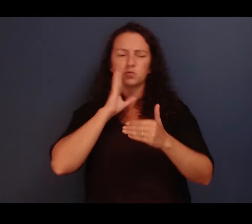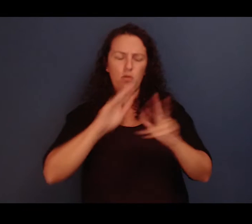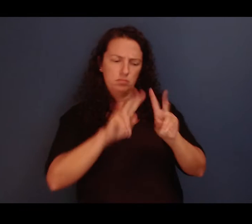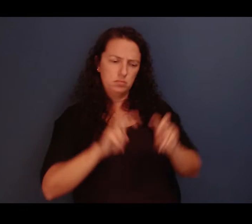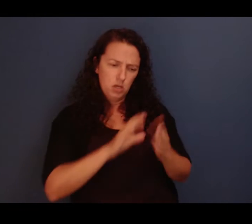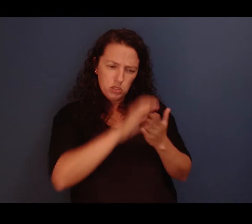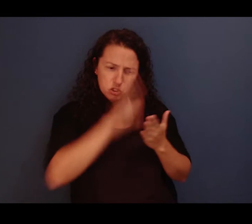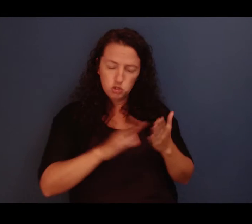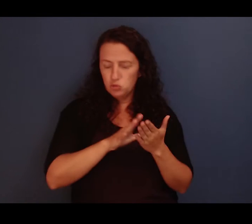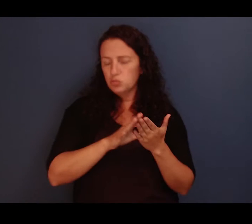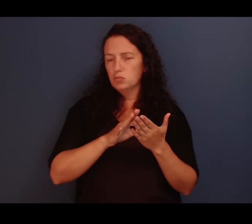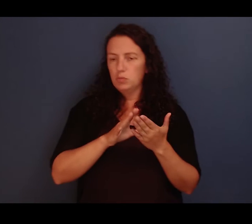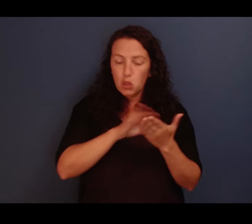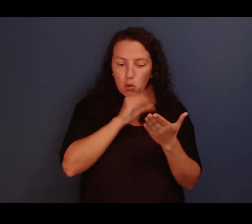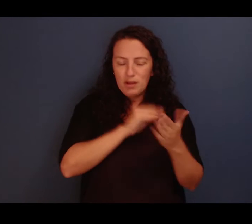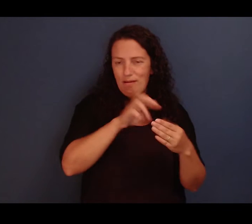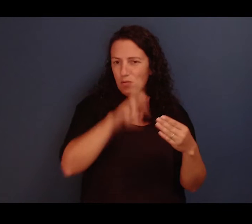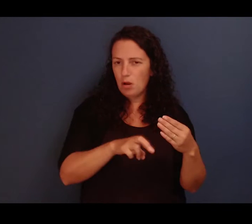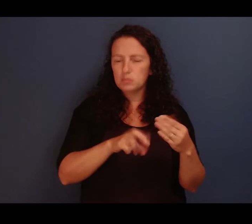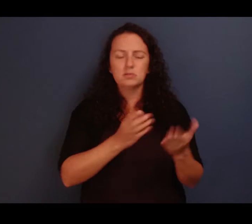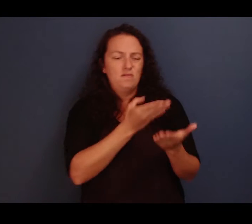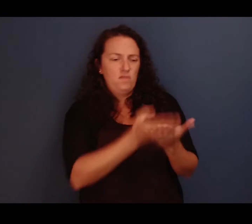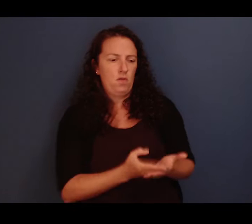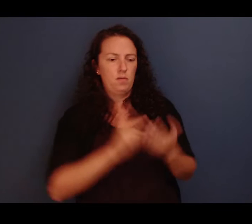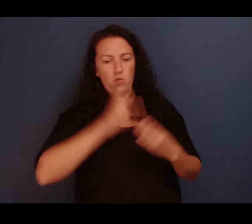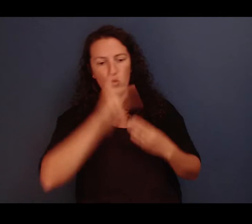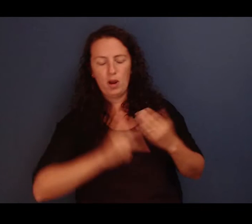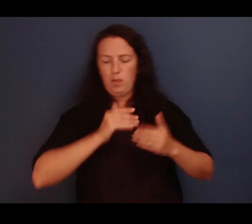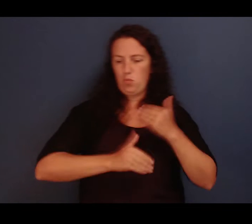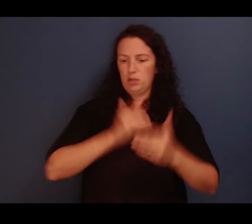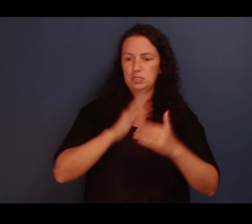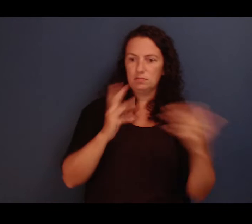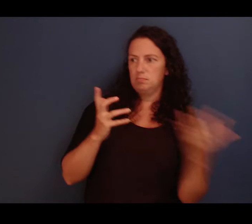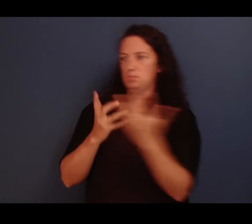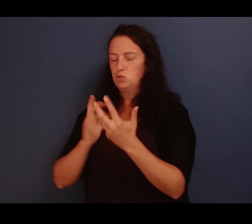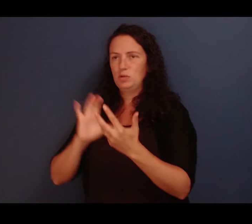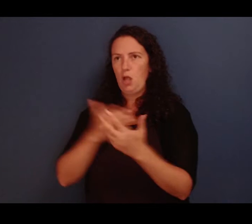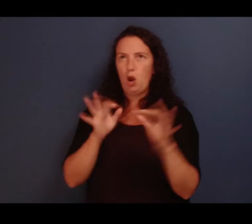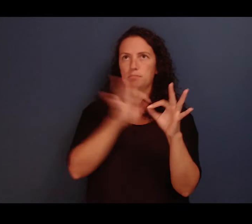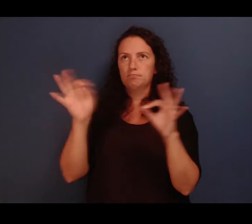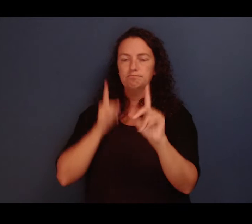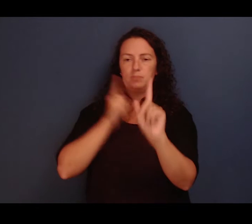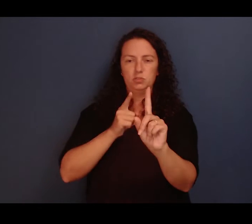learning outcomes and verifies that our programs and processes align with our stated mission.